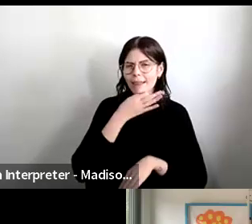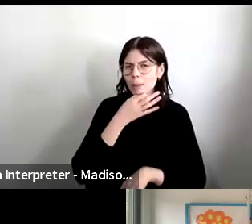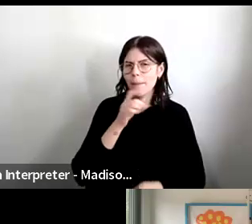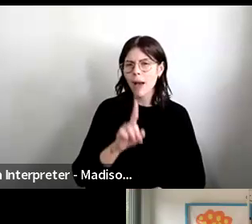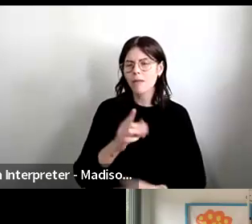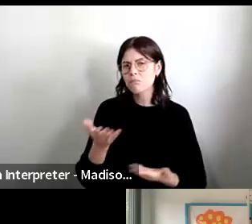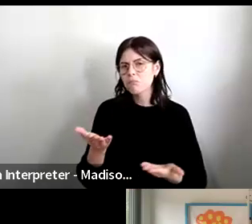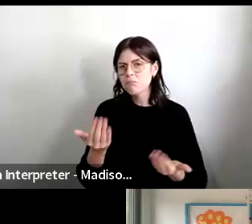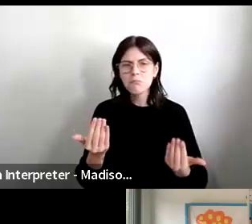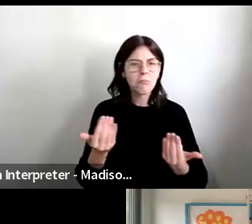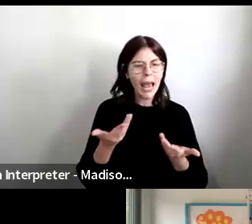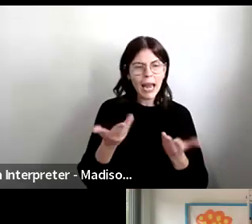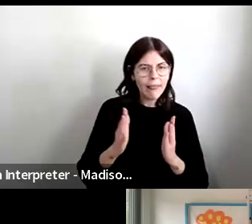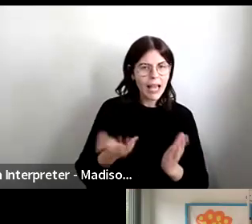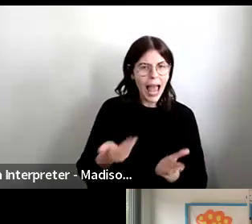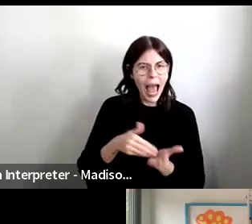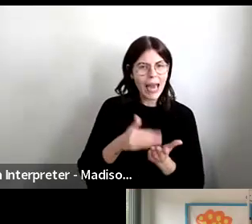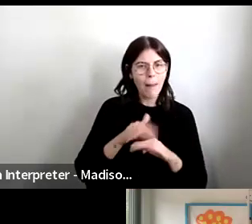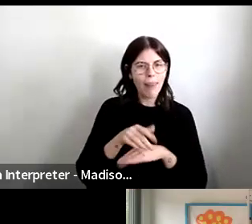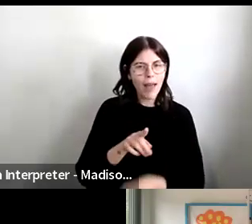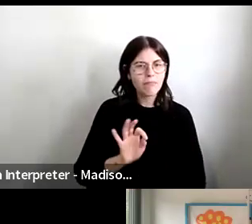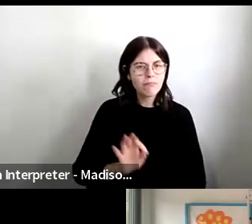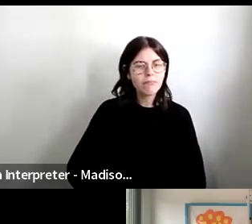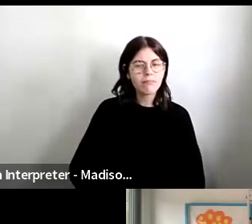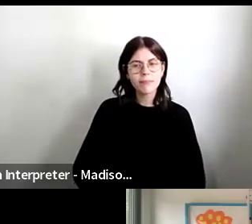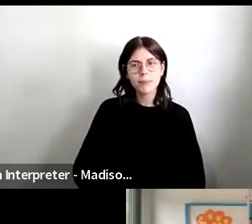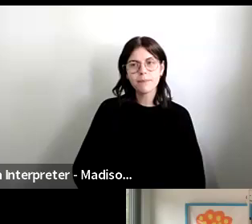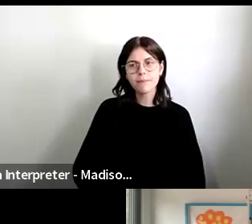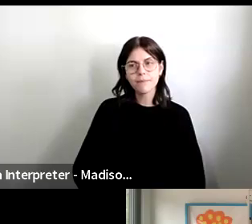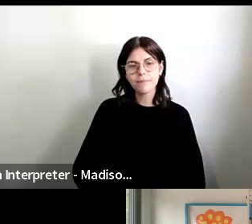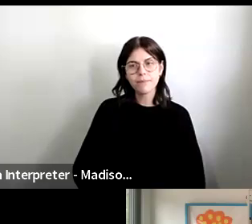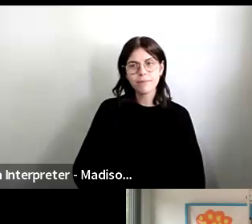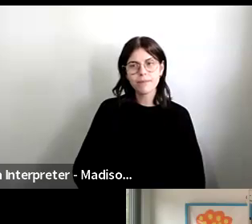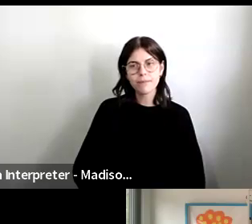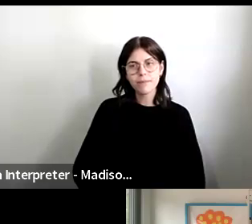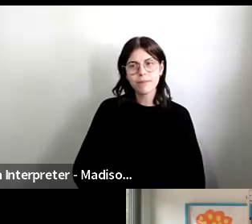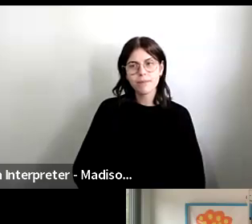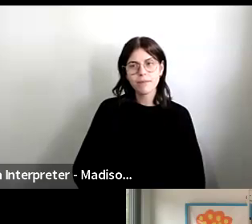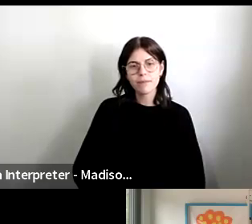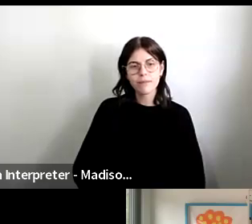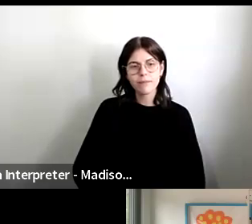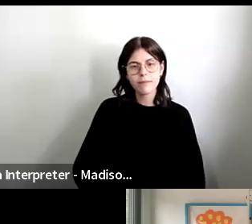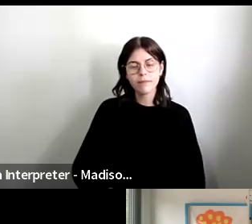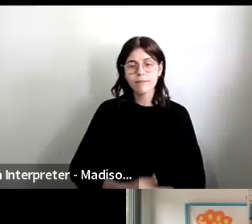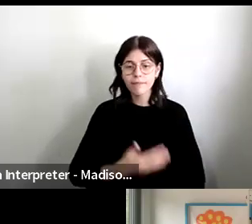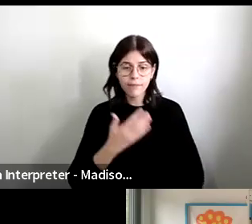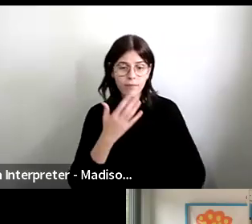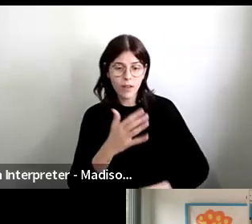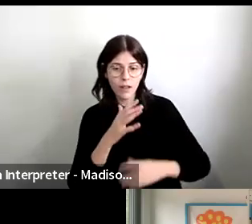Is there anything else you would add on that? >> Only just to second that each of the panels